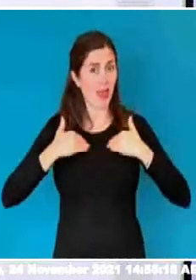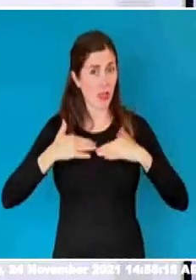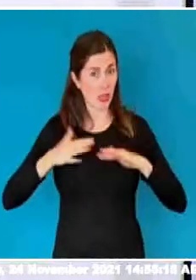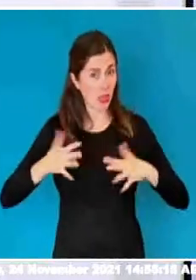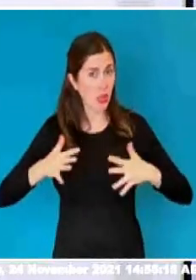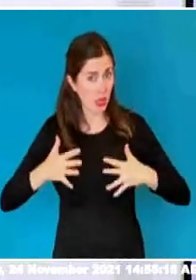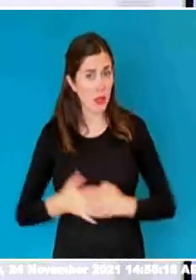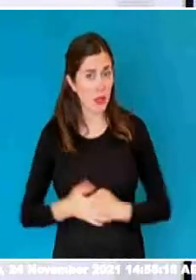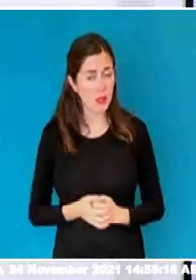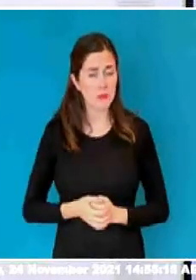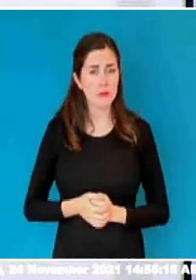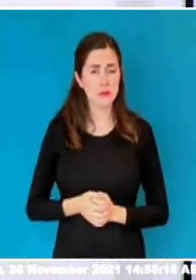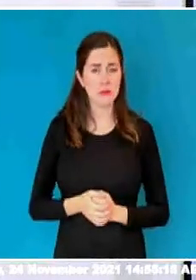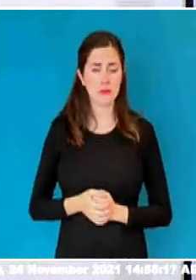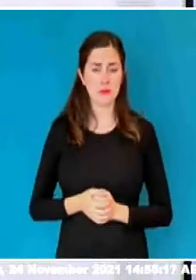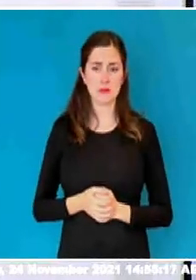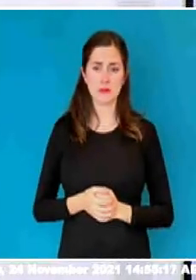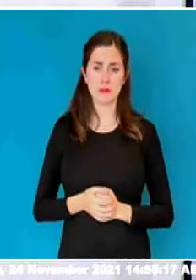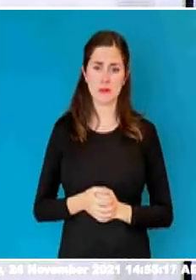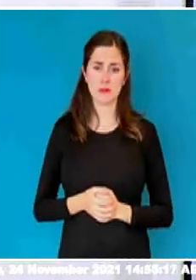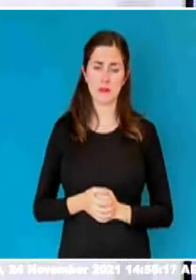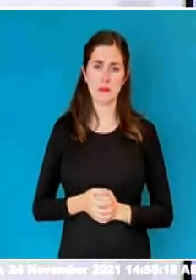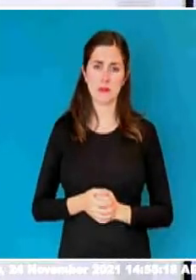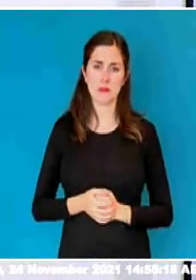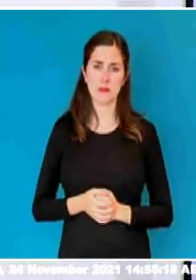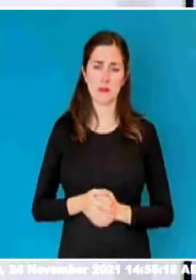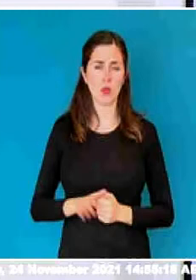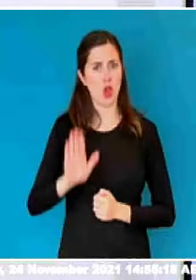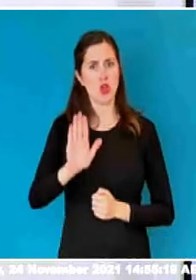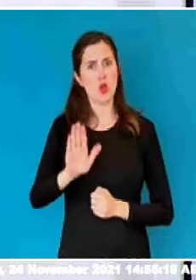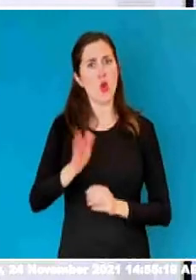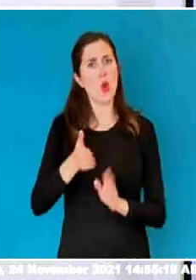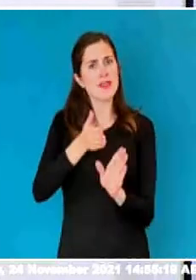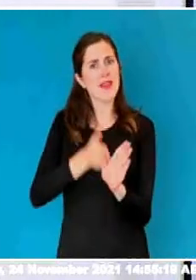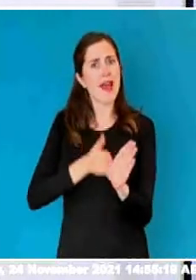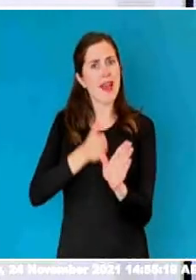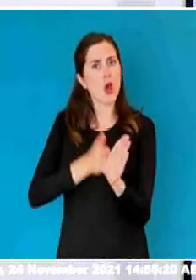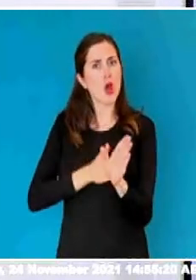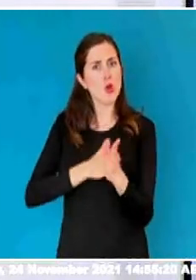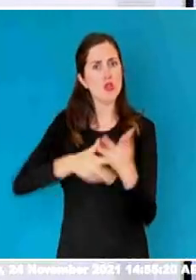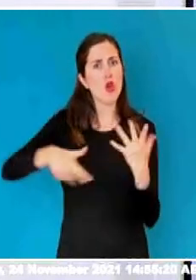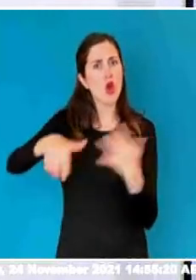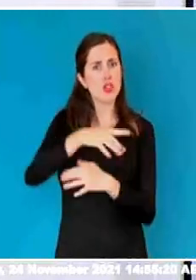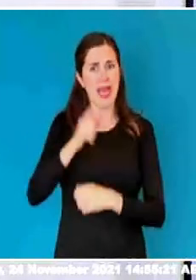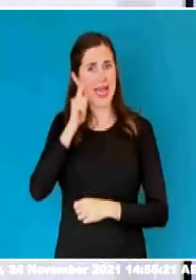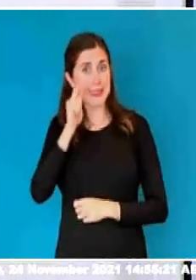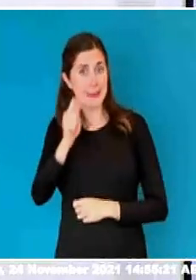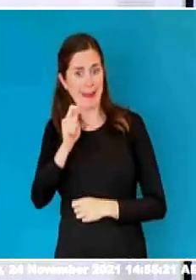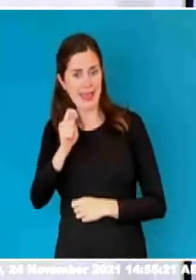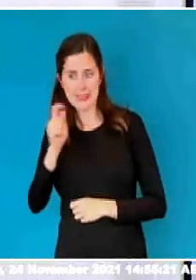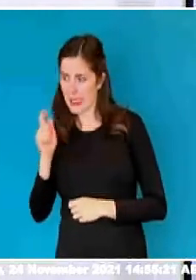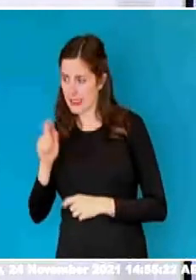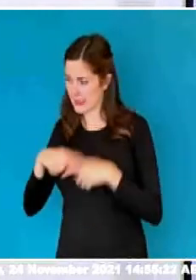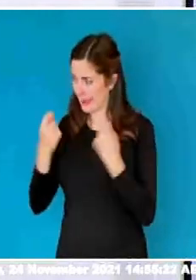Has the Psychosocial Inspectorate team had a lot of work to do in recent times?